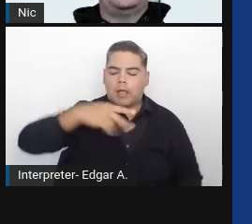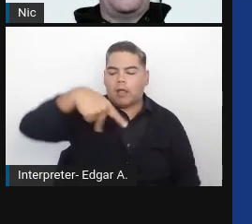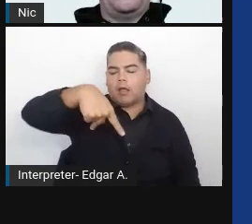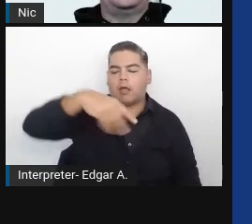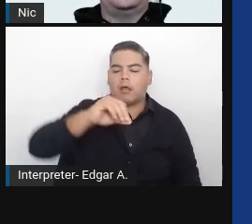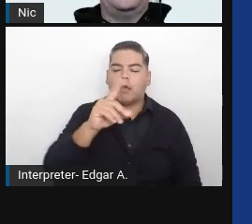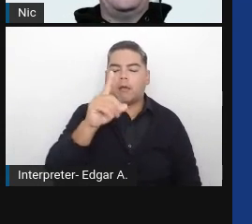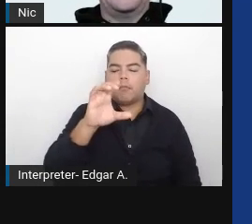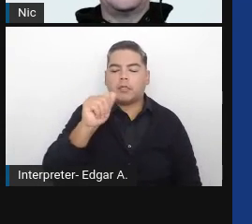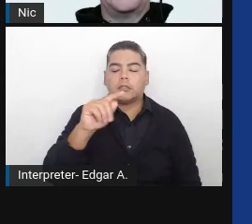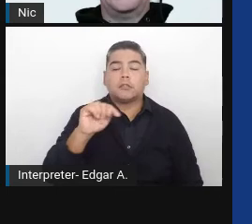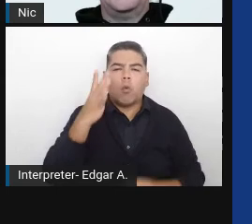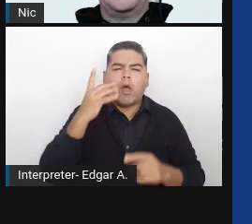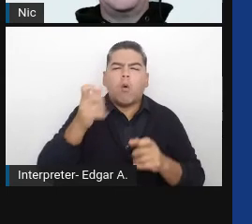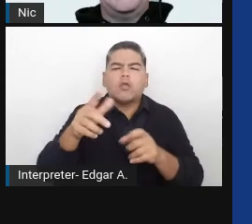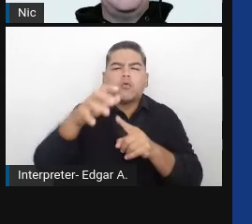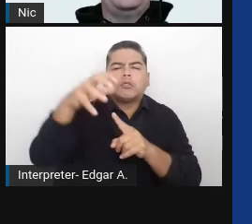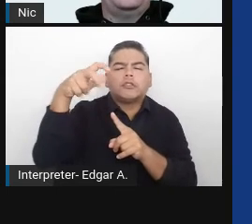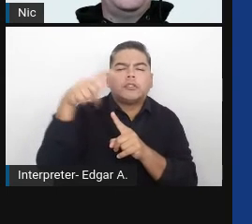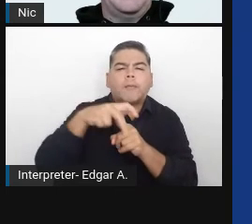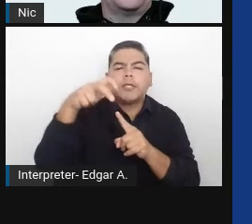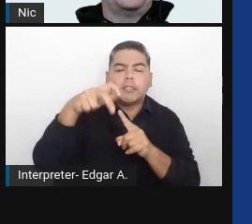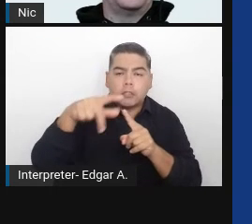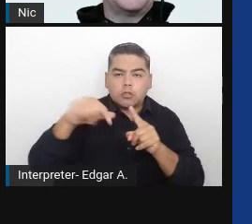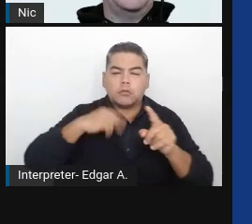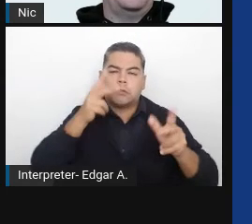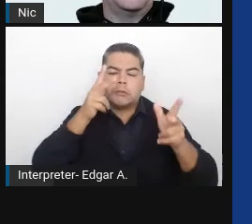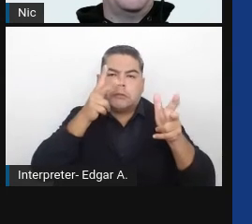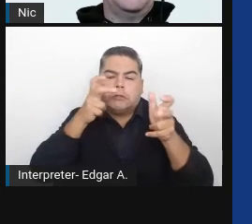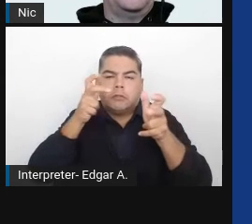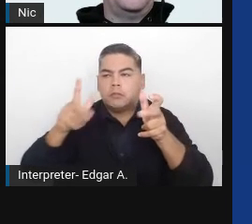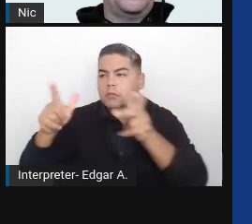to all the little things that even the experts can be expected to know.